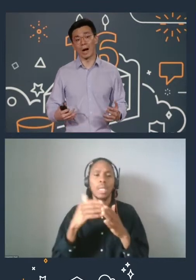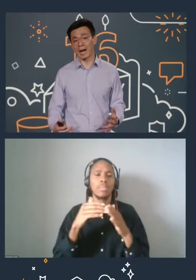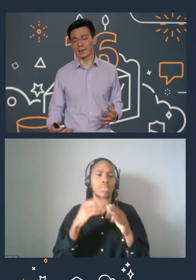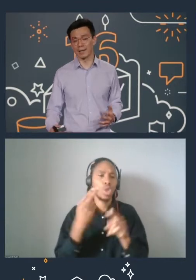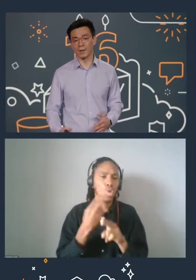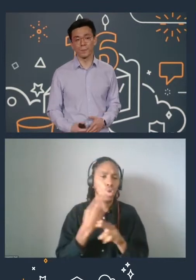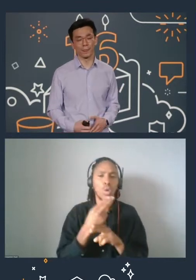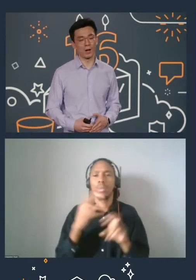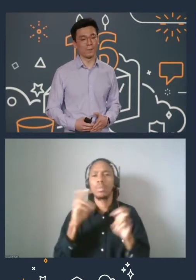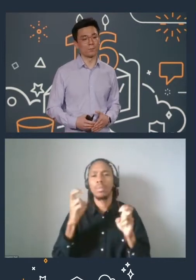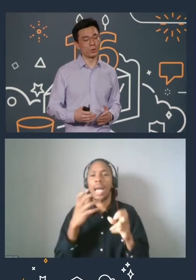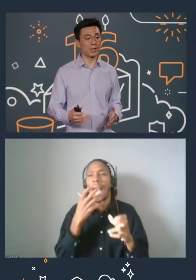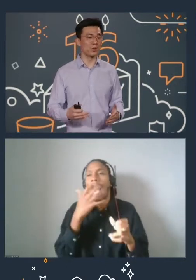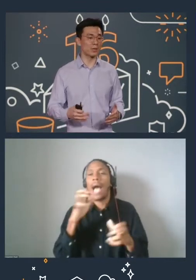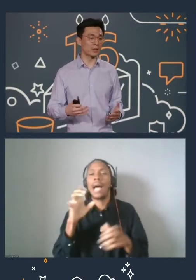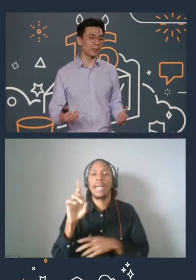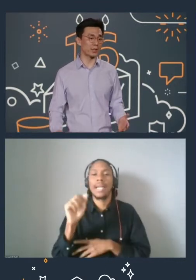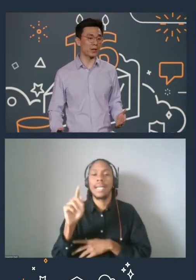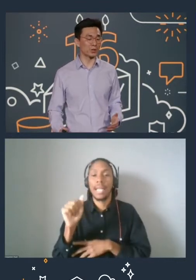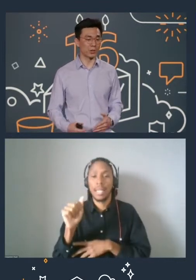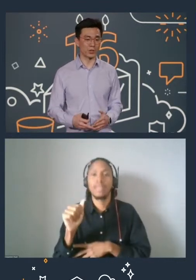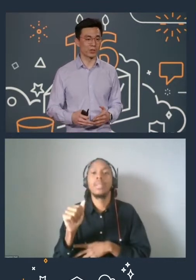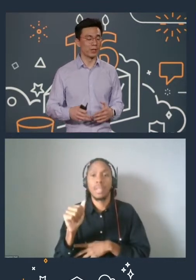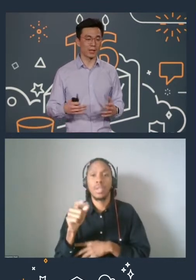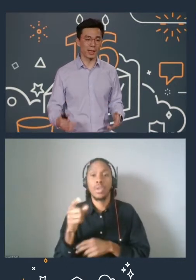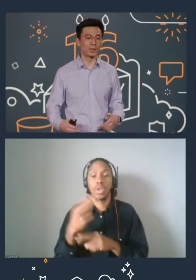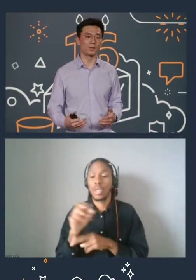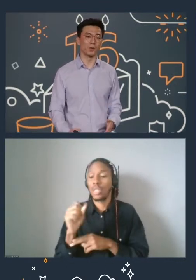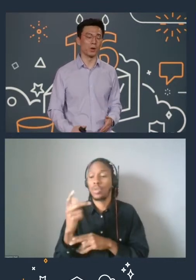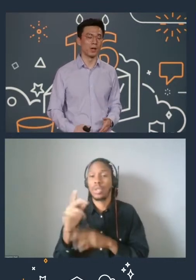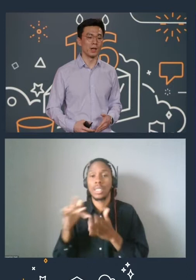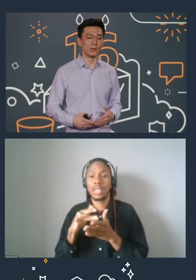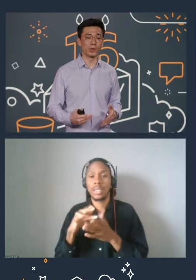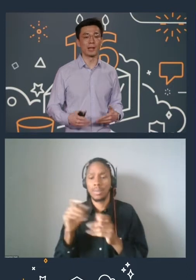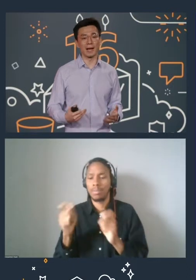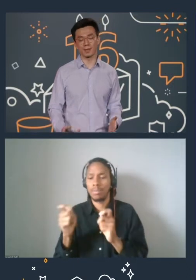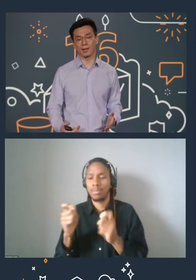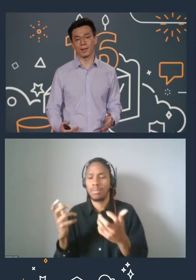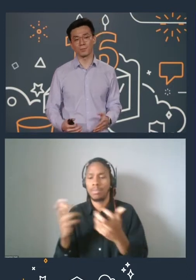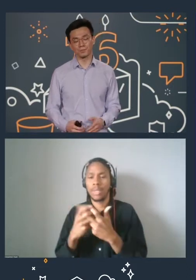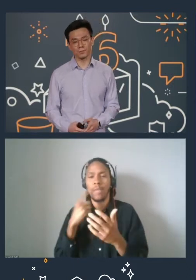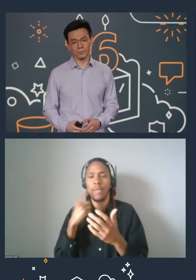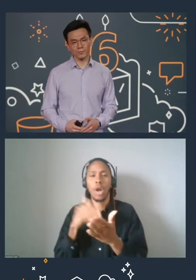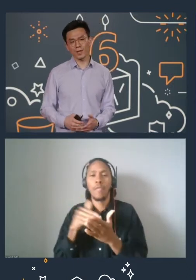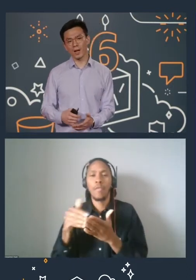"hot" data, you can use S3 standard, which is tailored for a frequently access data.